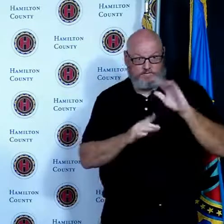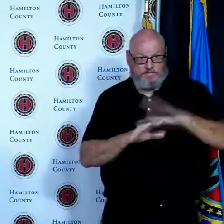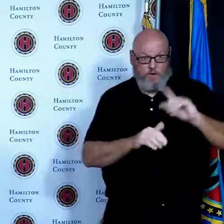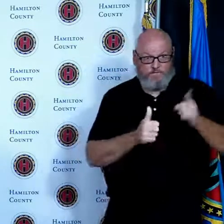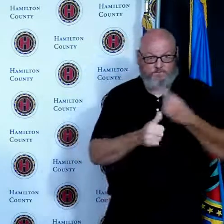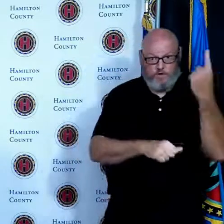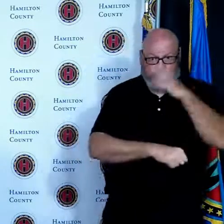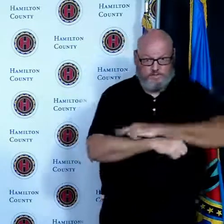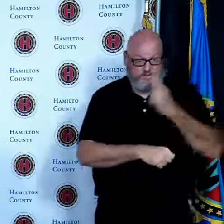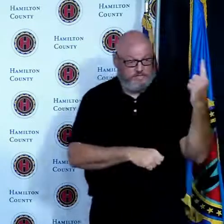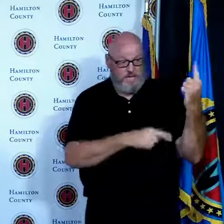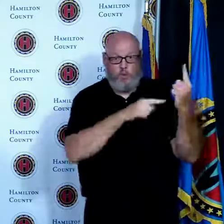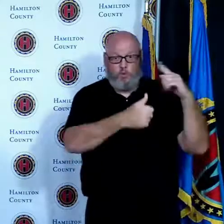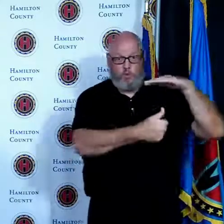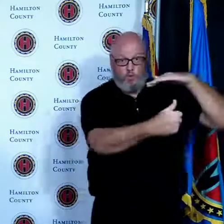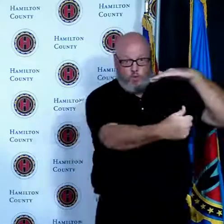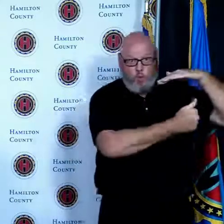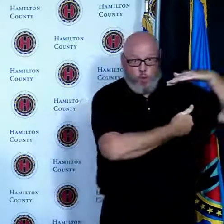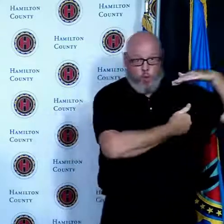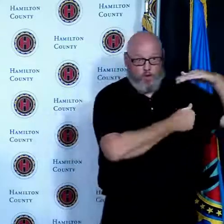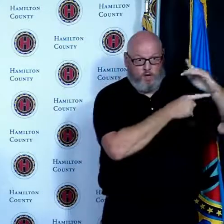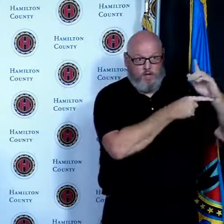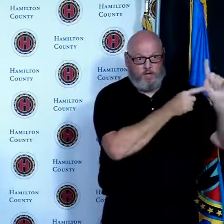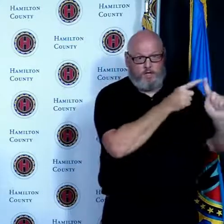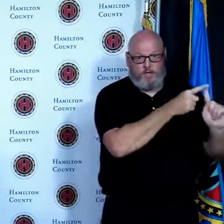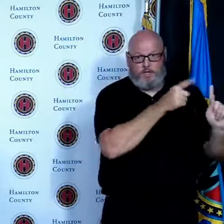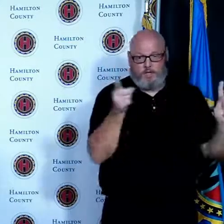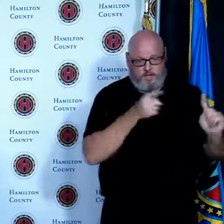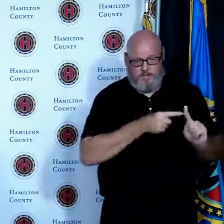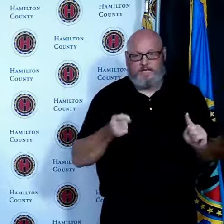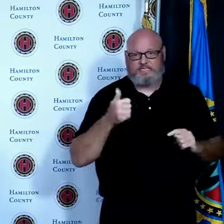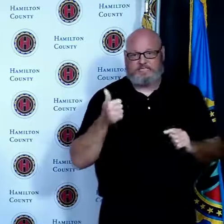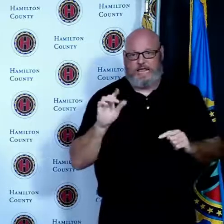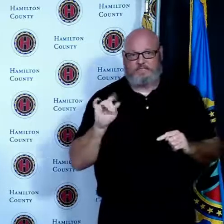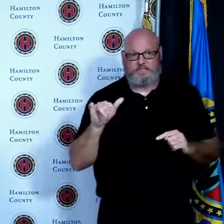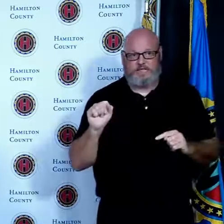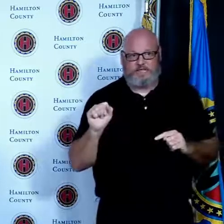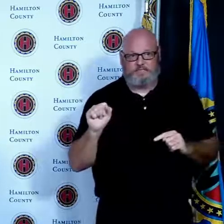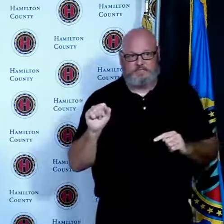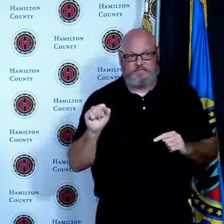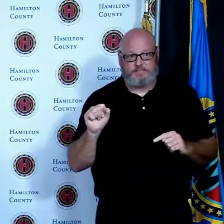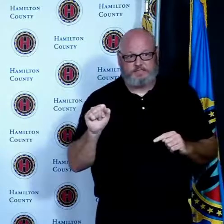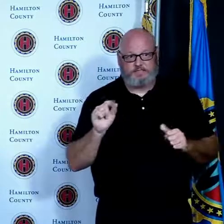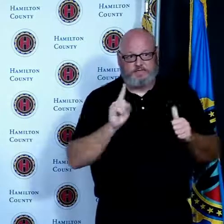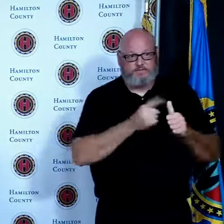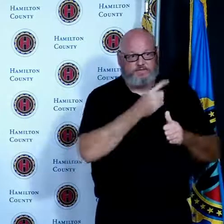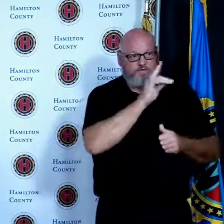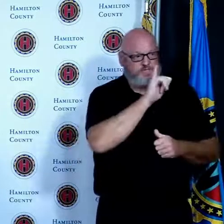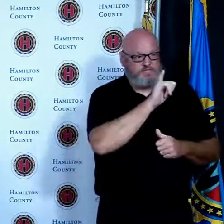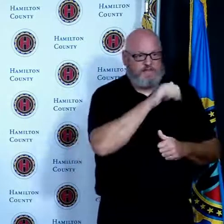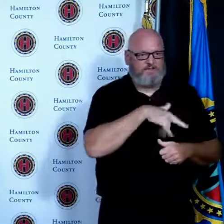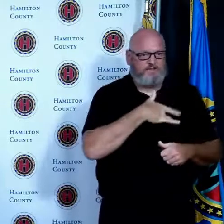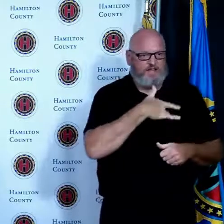days from the beginning of your symptoms or if you don't have symptoms from the day you test you have to stay home at least 10 days